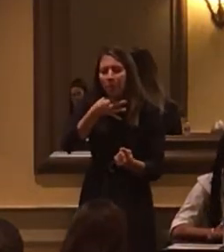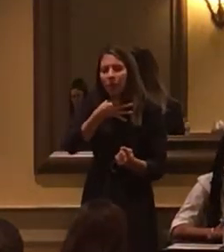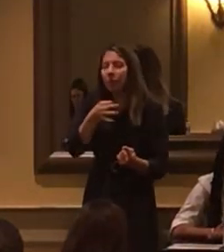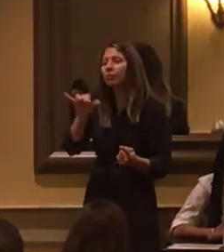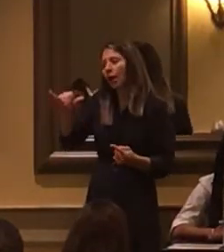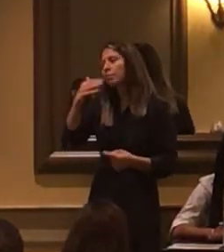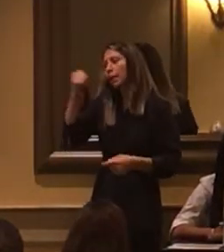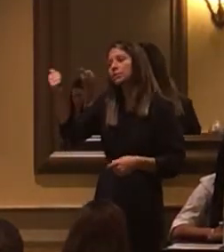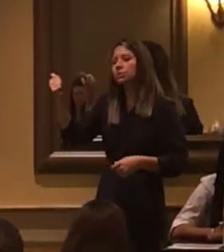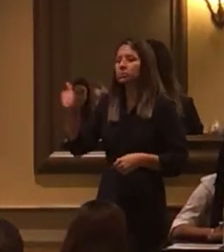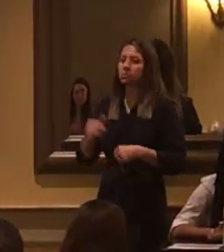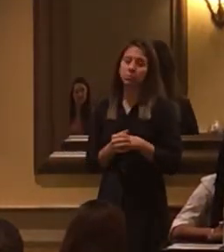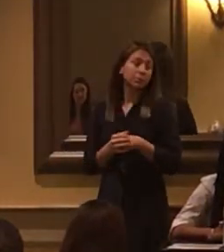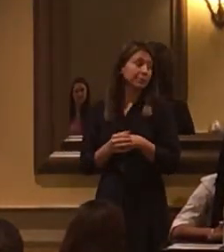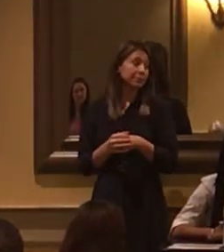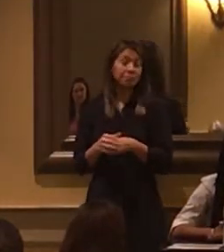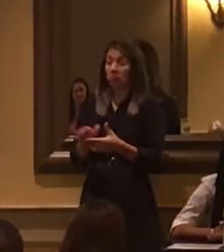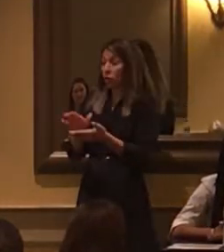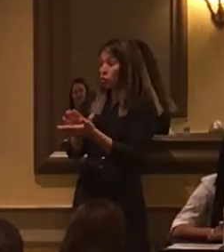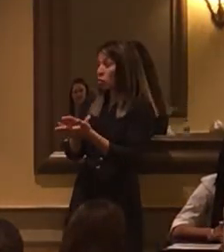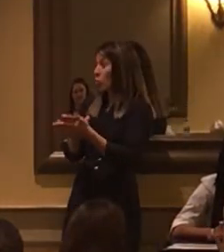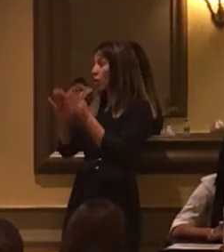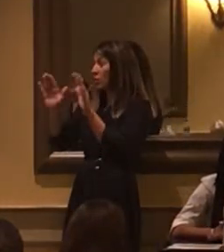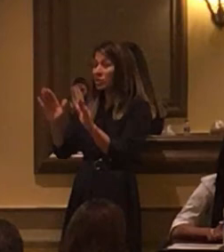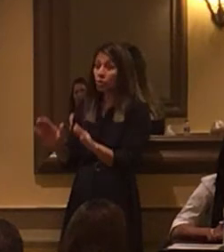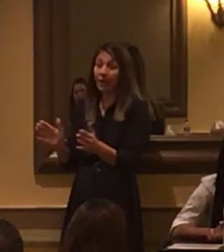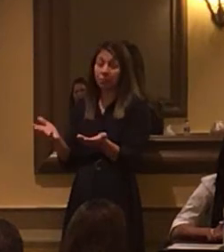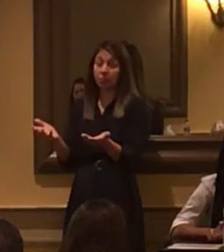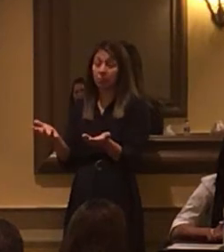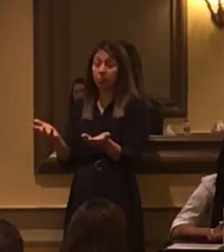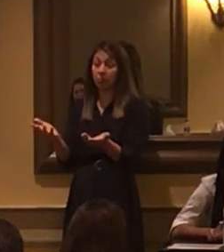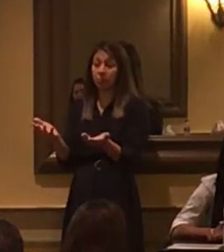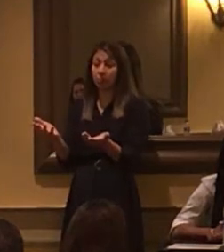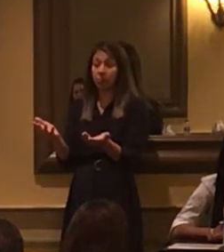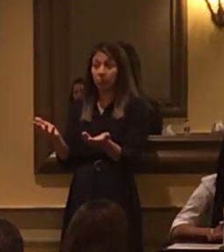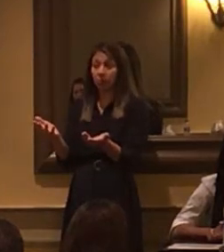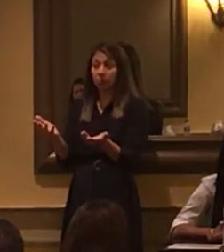School is great about teaching you that the mitochondria,